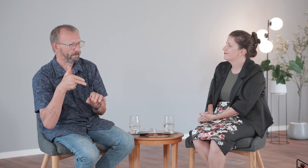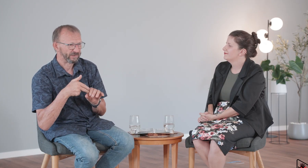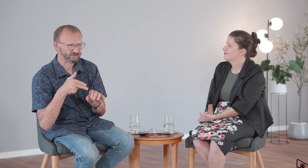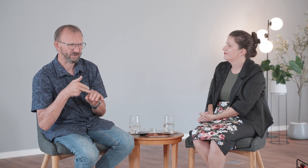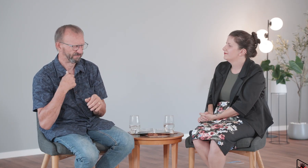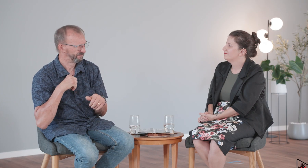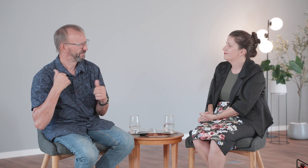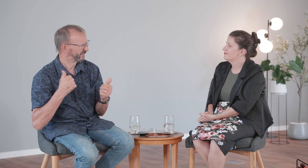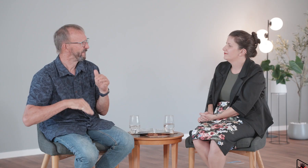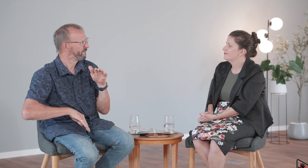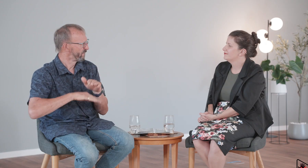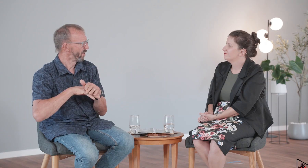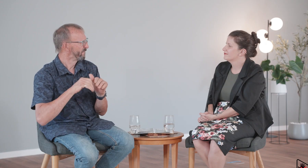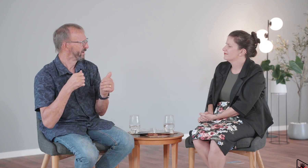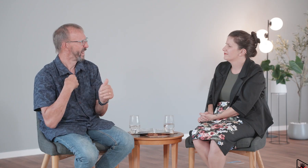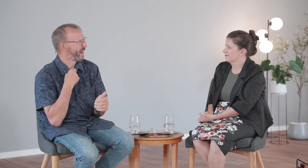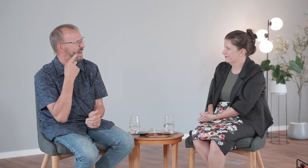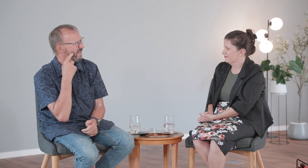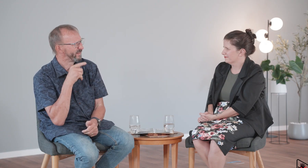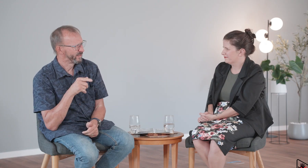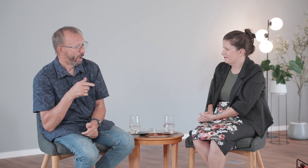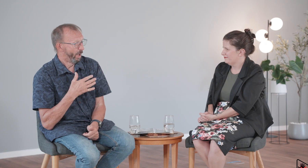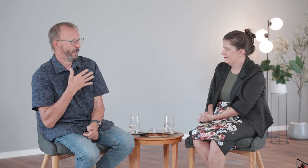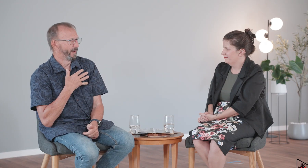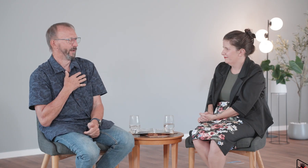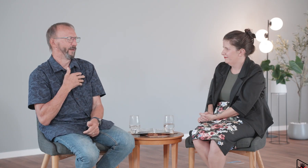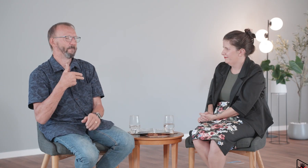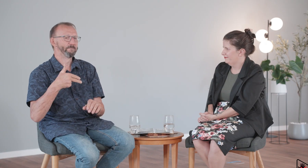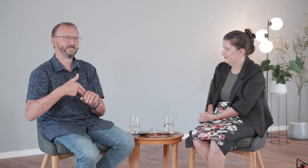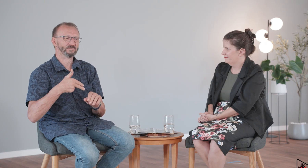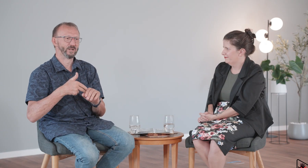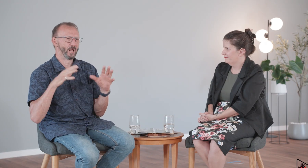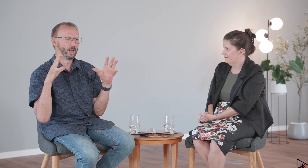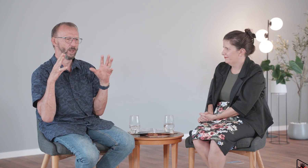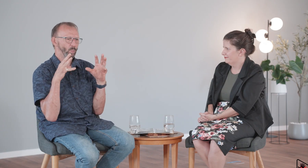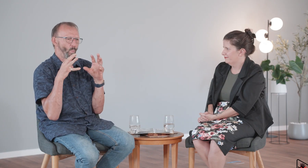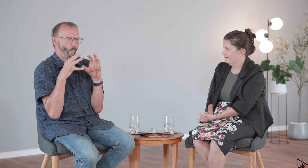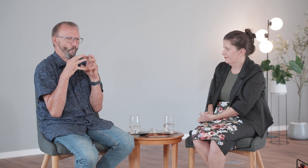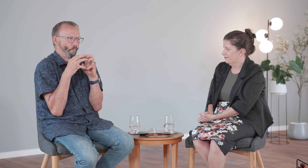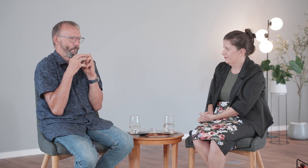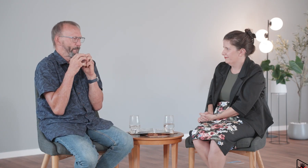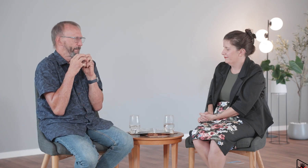a look at the petrol tank, but I know I filled it. But I had a look and it had all sucked in